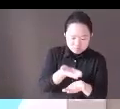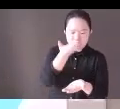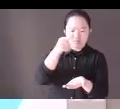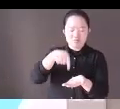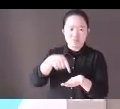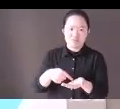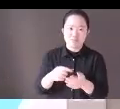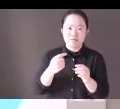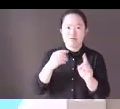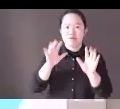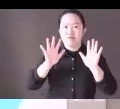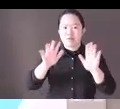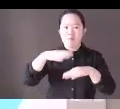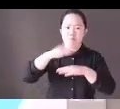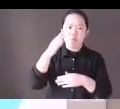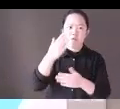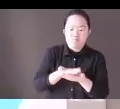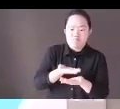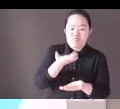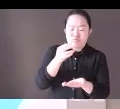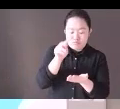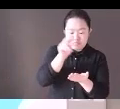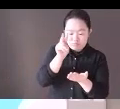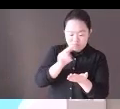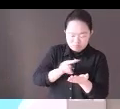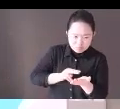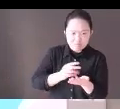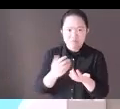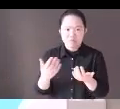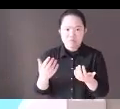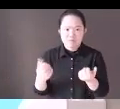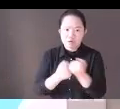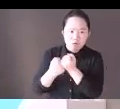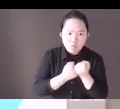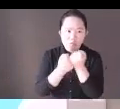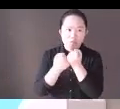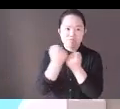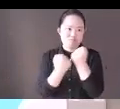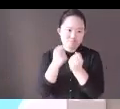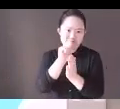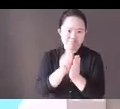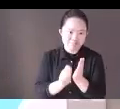who contributed to that we also got good support from enat Sova in The Advisory Council and also